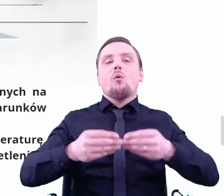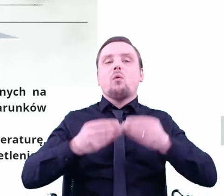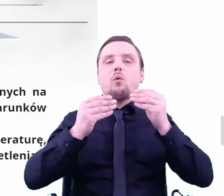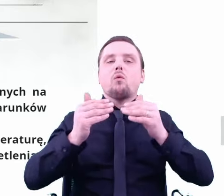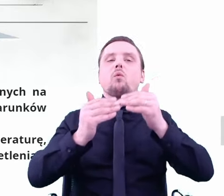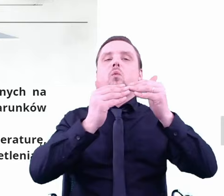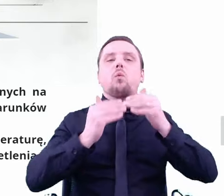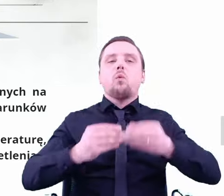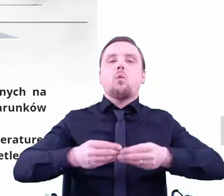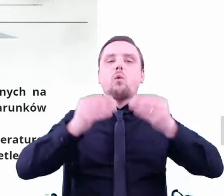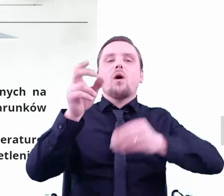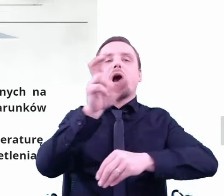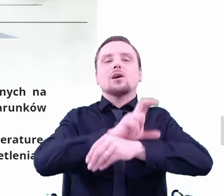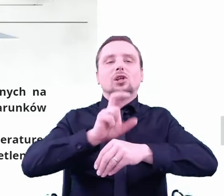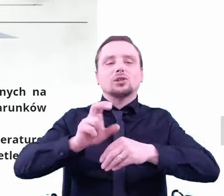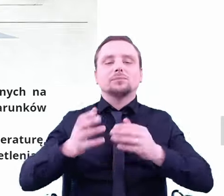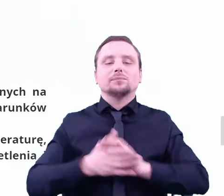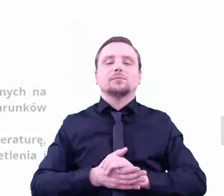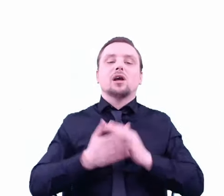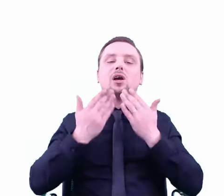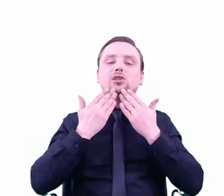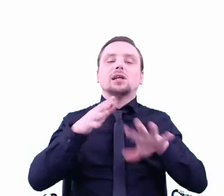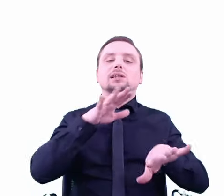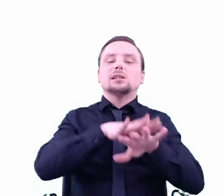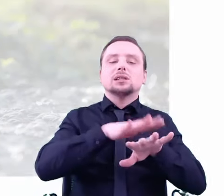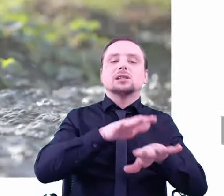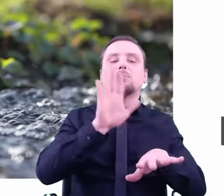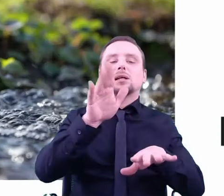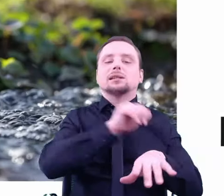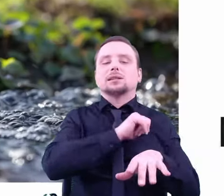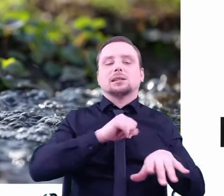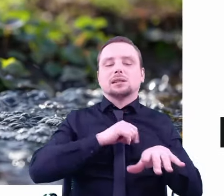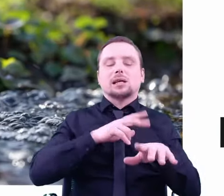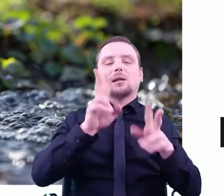AI algorithms will analyze the location of a given facility,